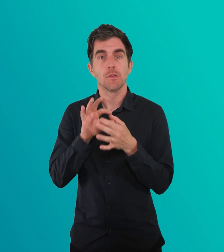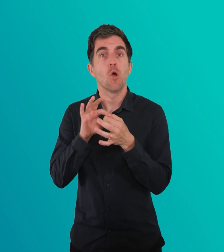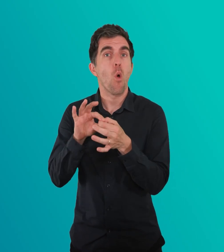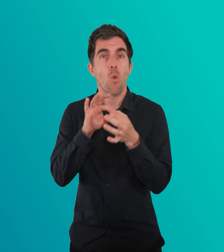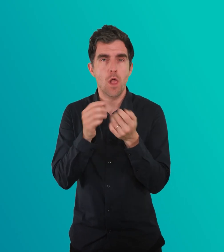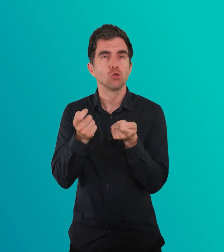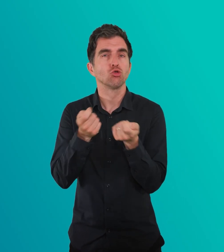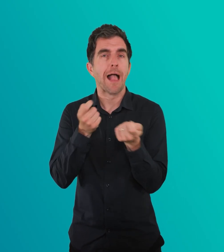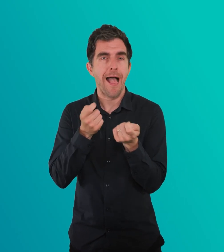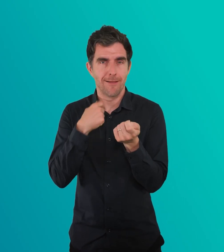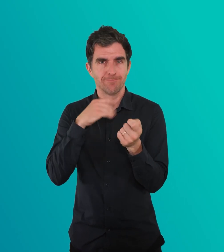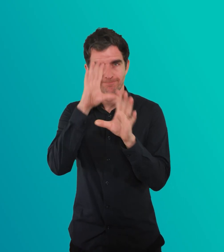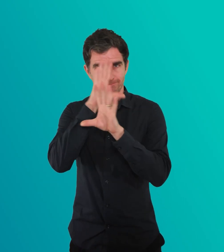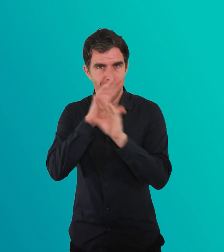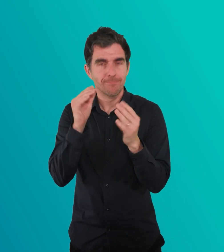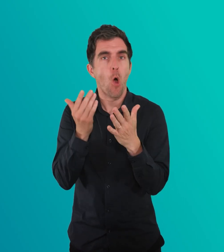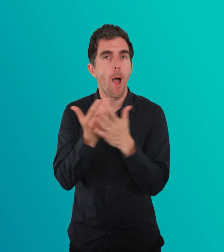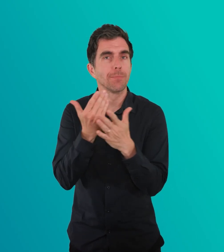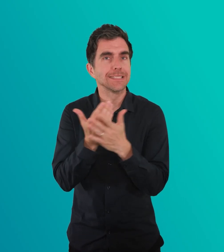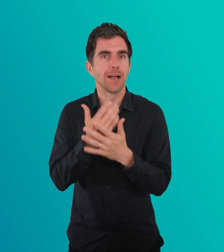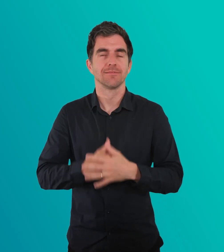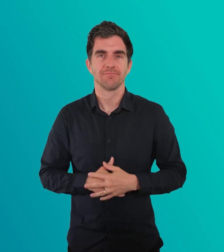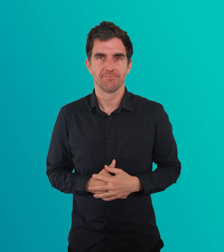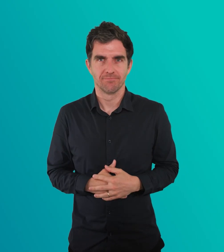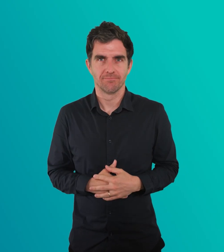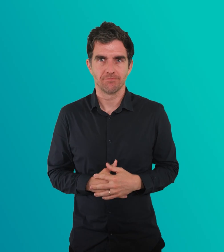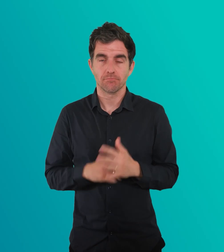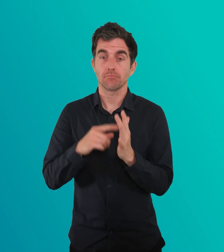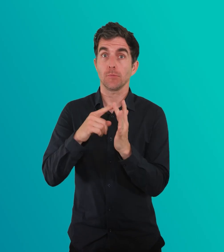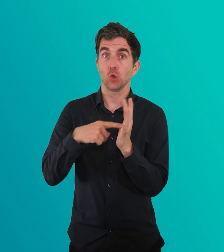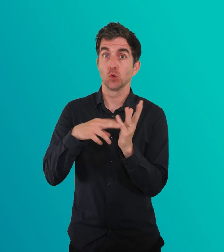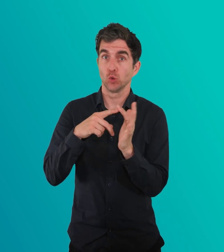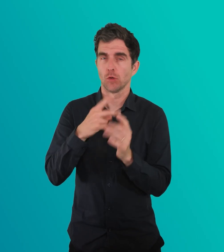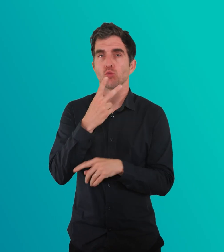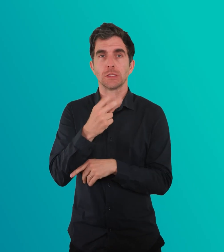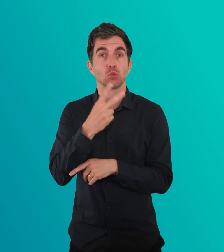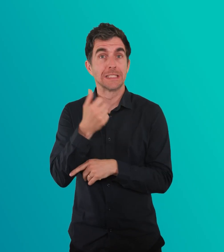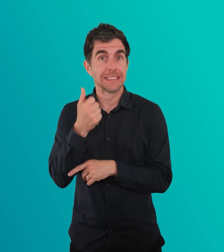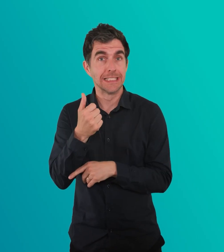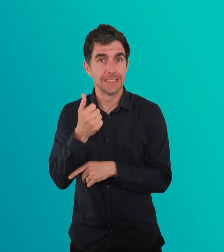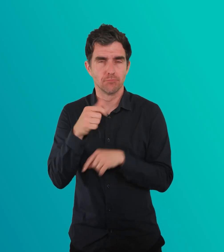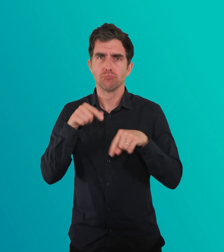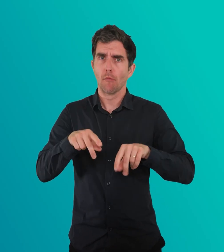Co-chair Update, June 2026